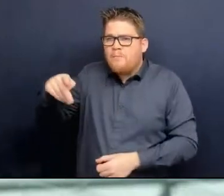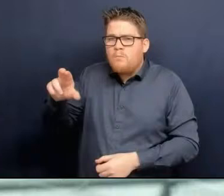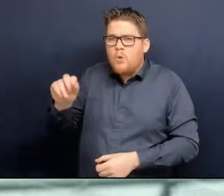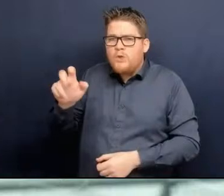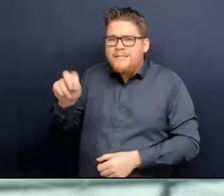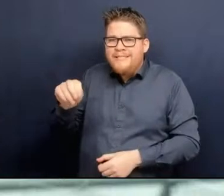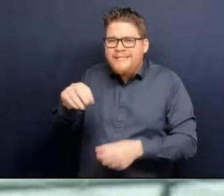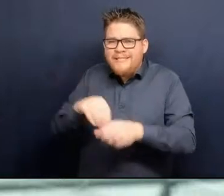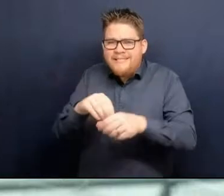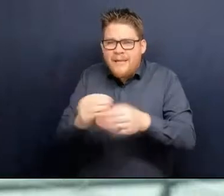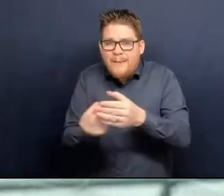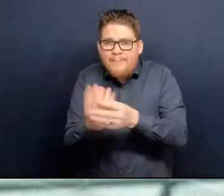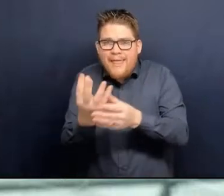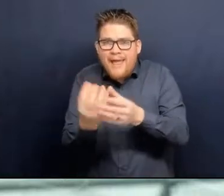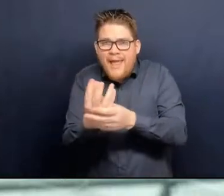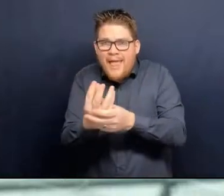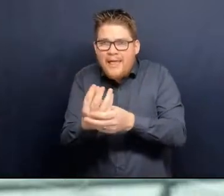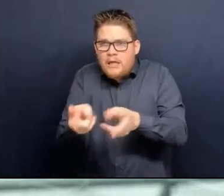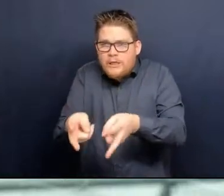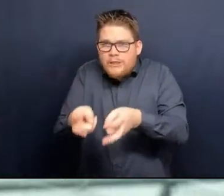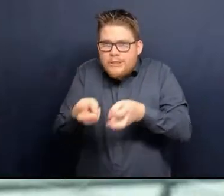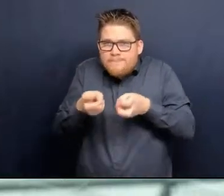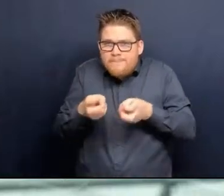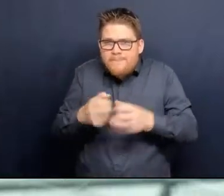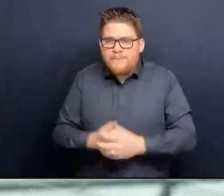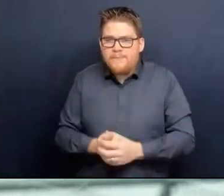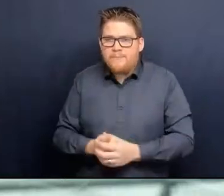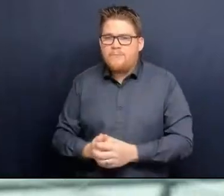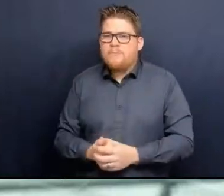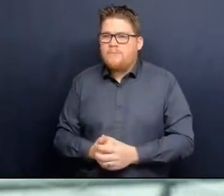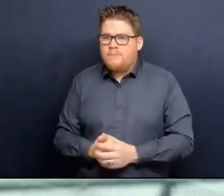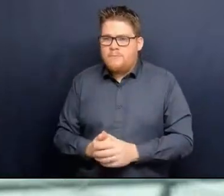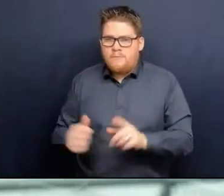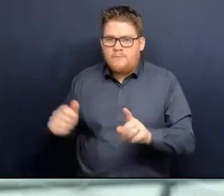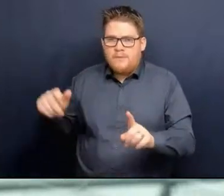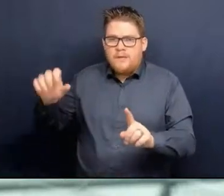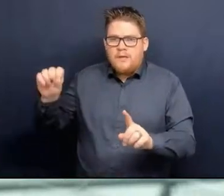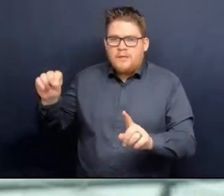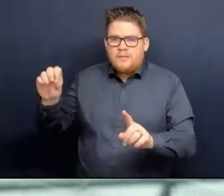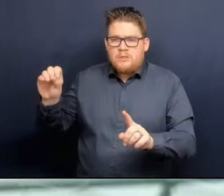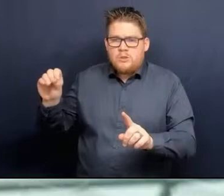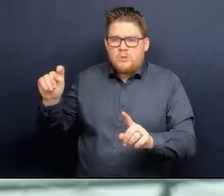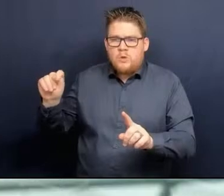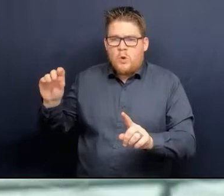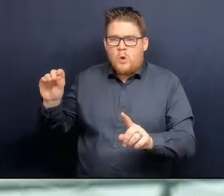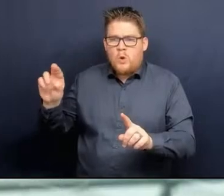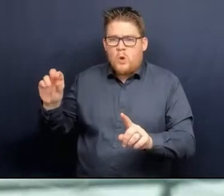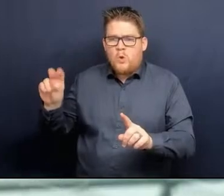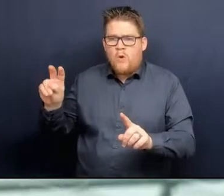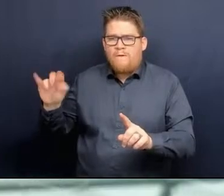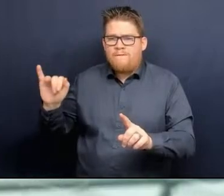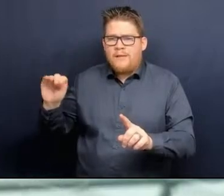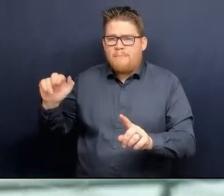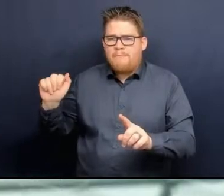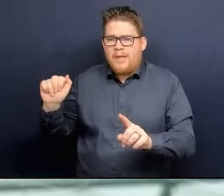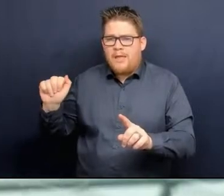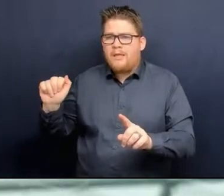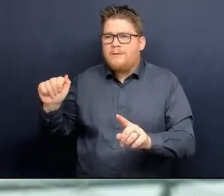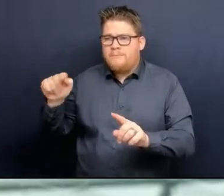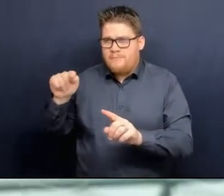you get the code for developing that protein, and it is packaged